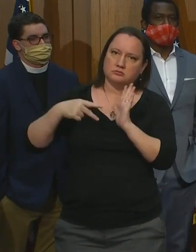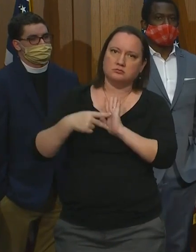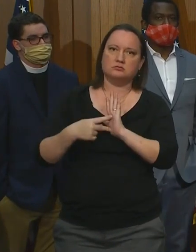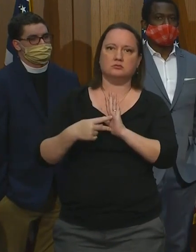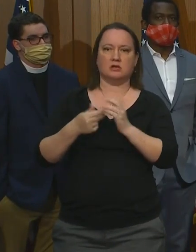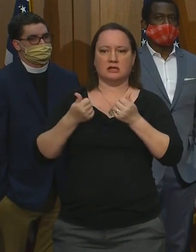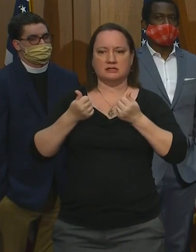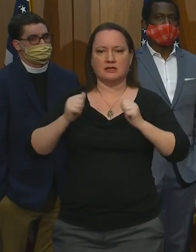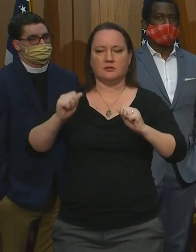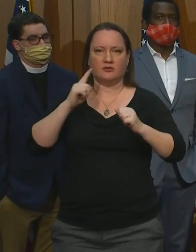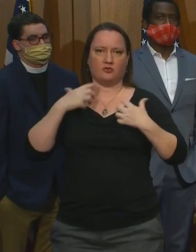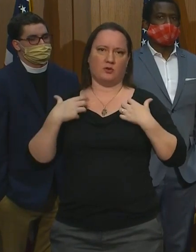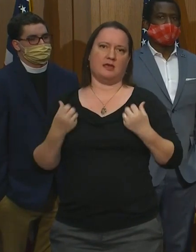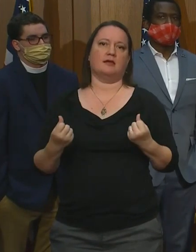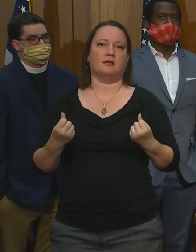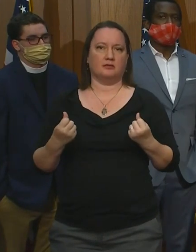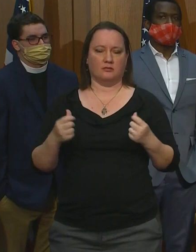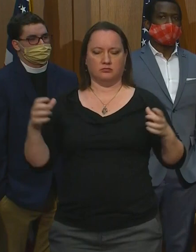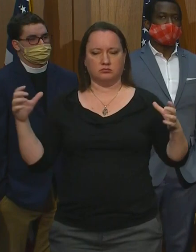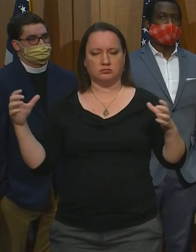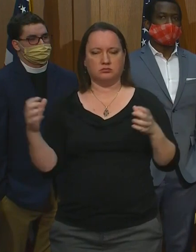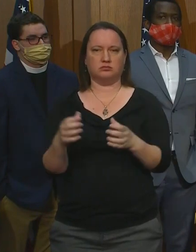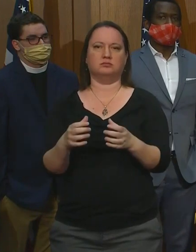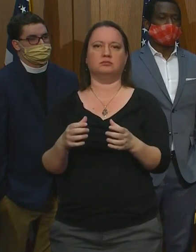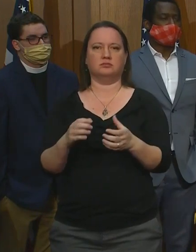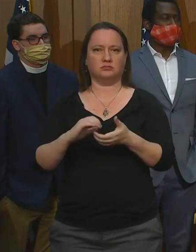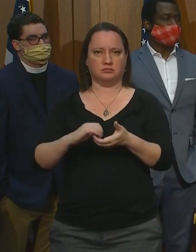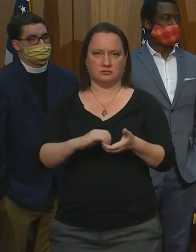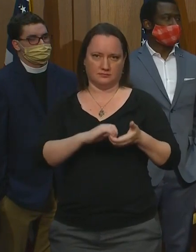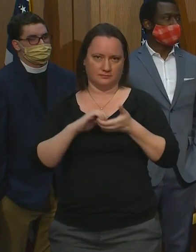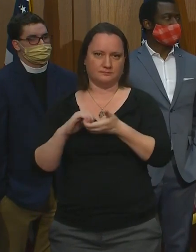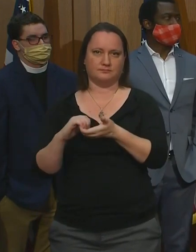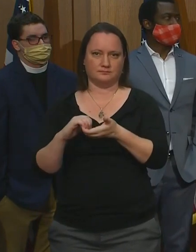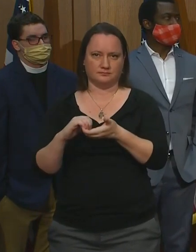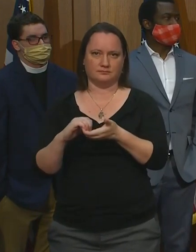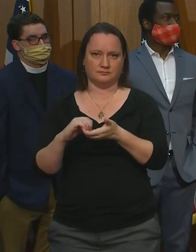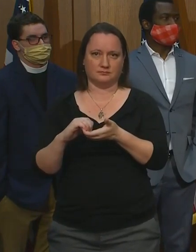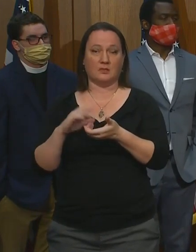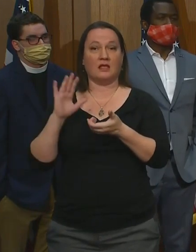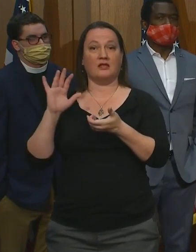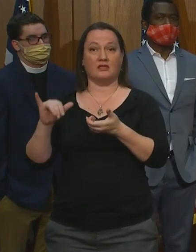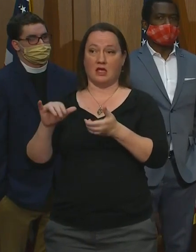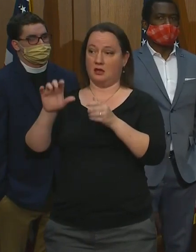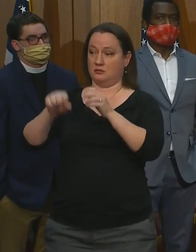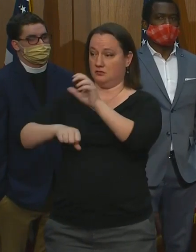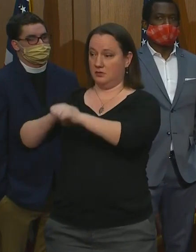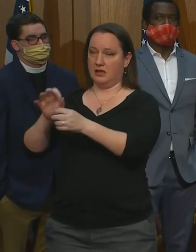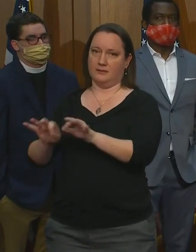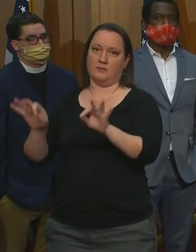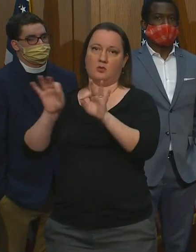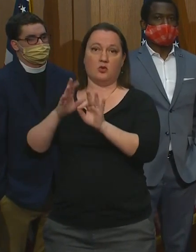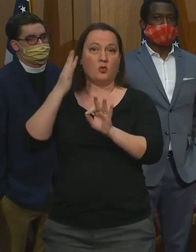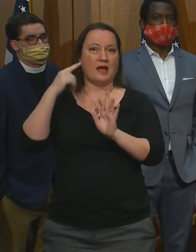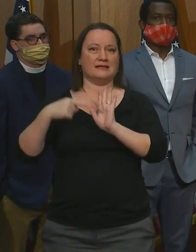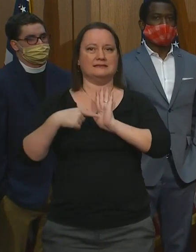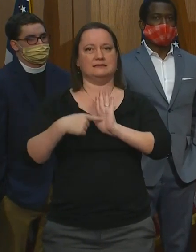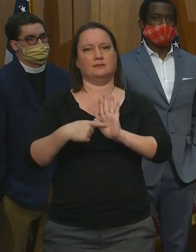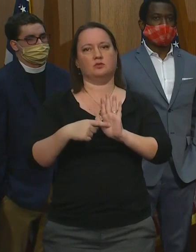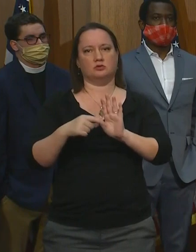INTENTIONAL EFFORT TO HEAL AND MOVE FORWARD TOGETHER. THIS IS